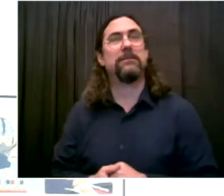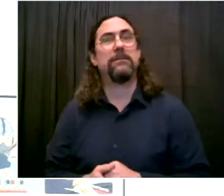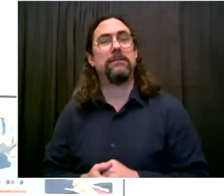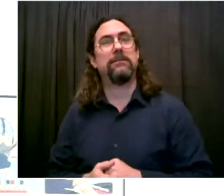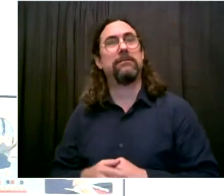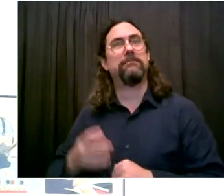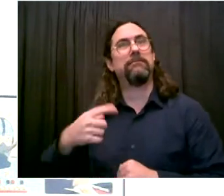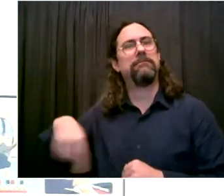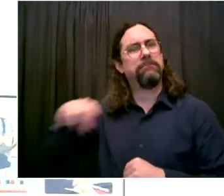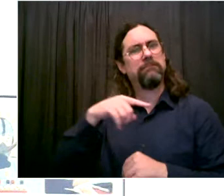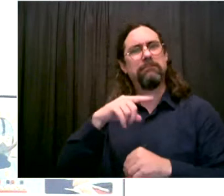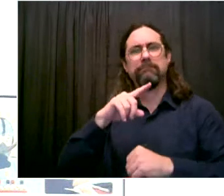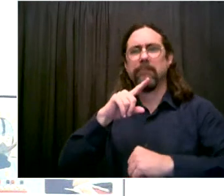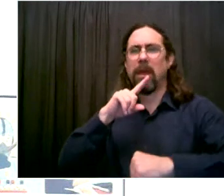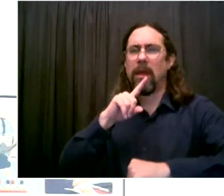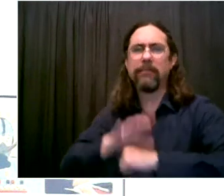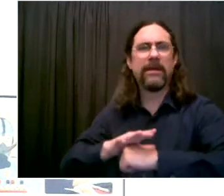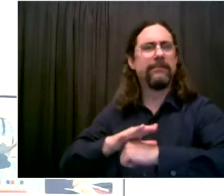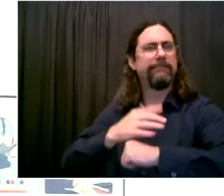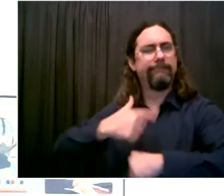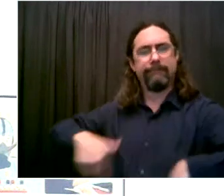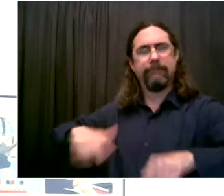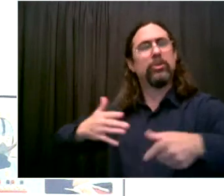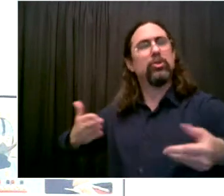MAYOR SAID OUR COMMITMENT IS TO MAKE SURE THAT PARENTS HAVE ALL